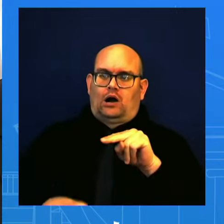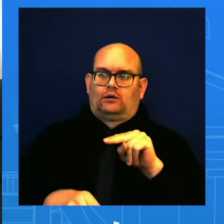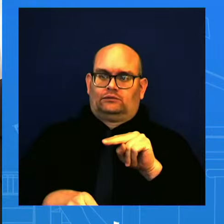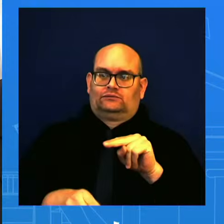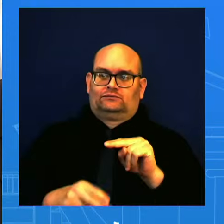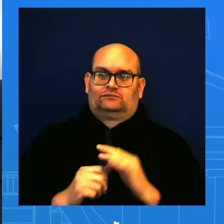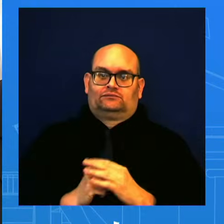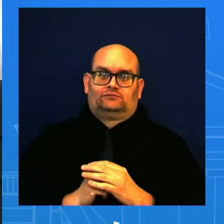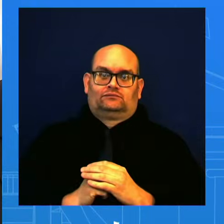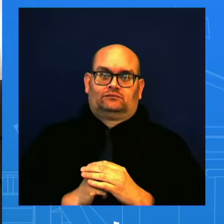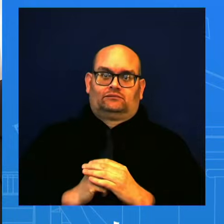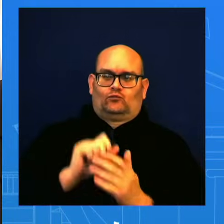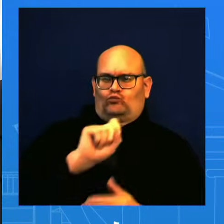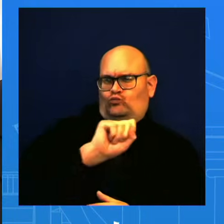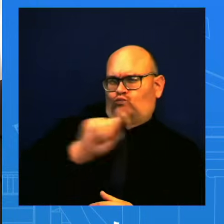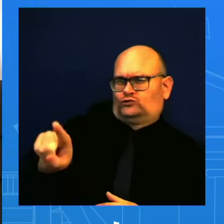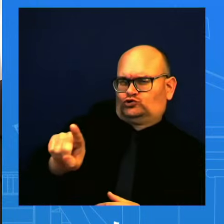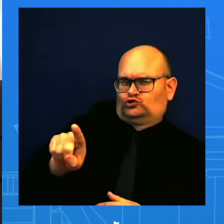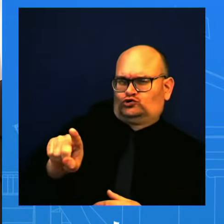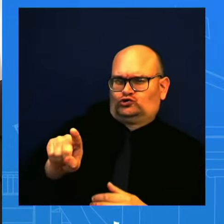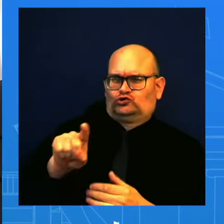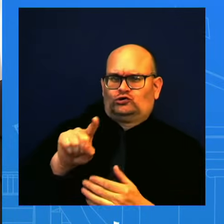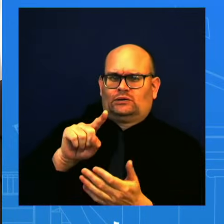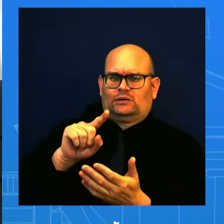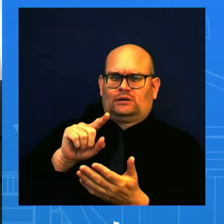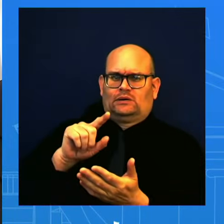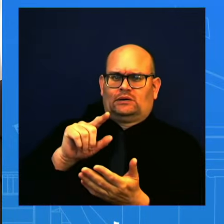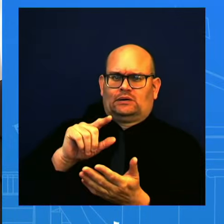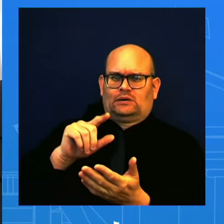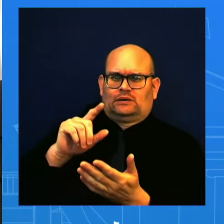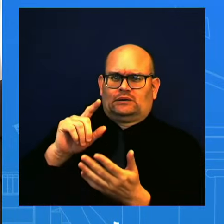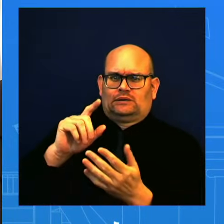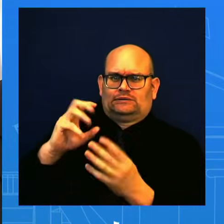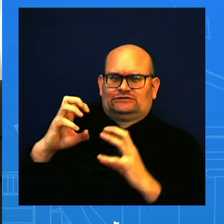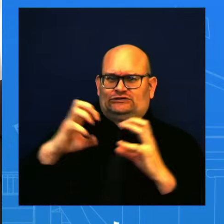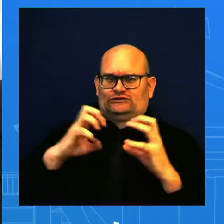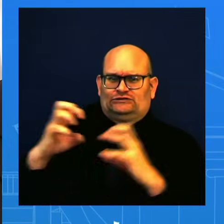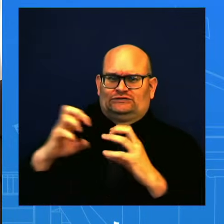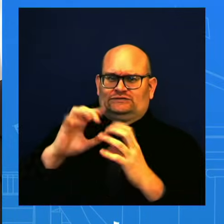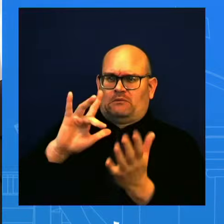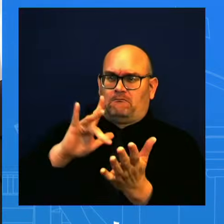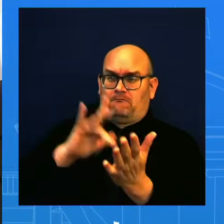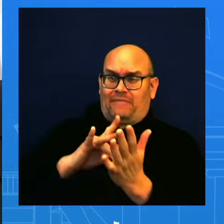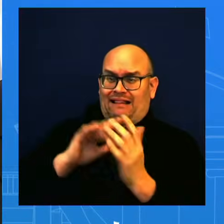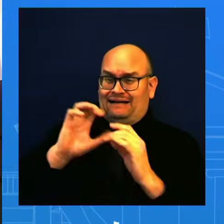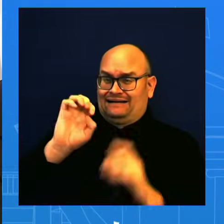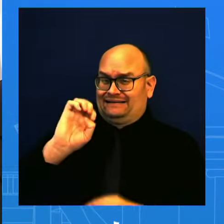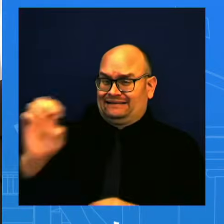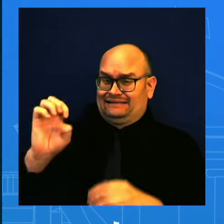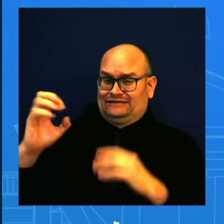there has been no evidence to suggest that the individual named in today's indictment has any connection to the assassination attempt